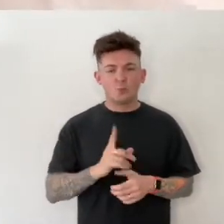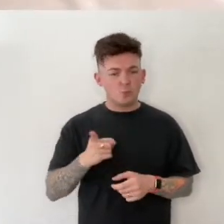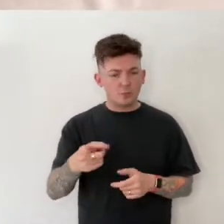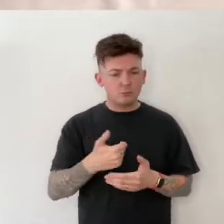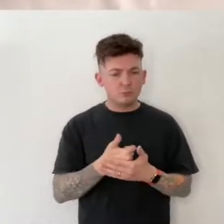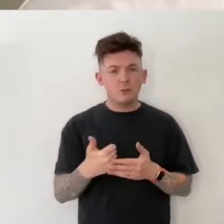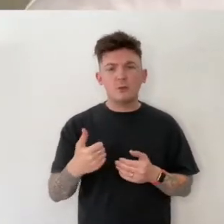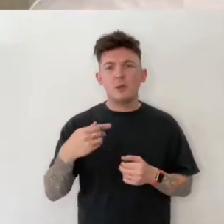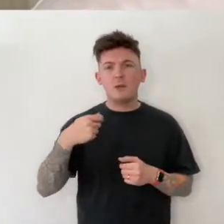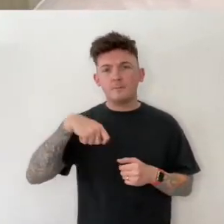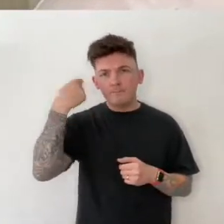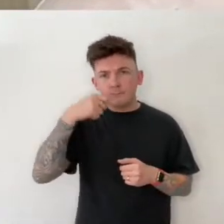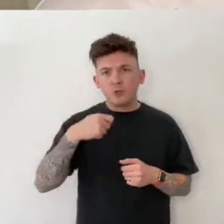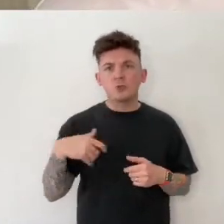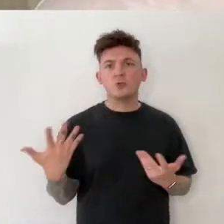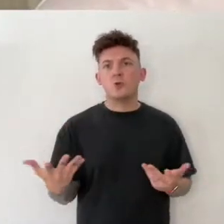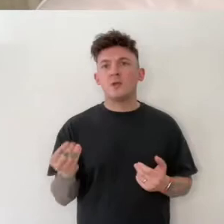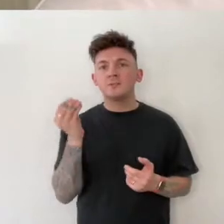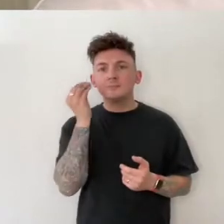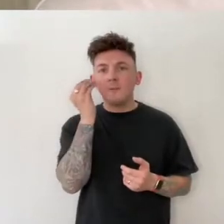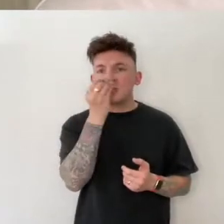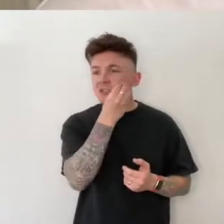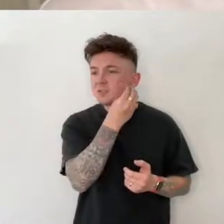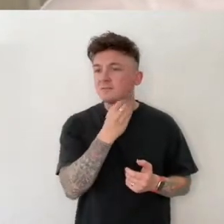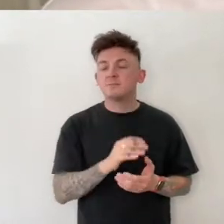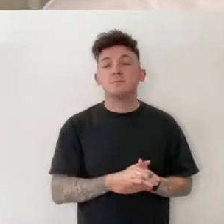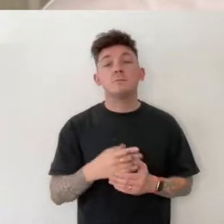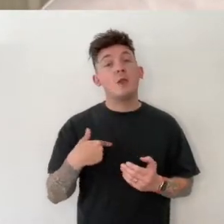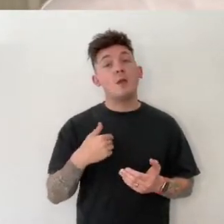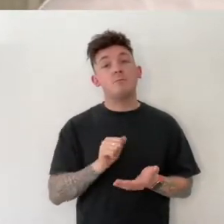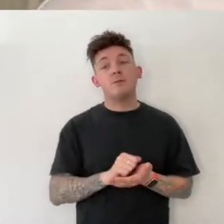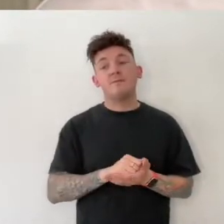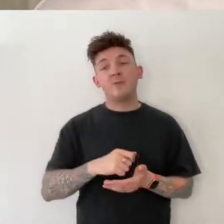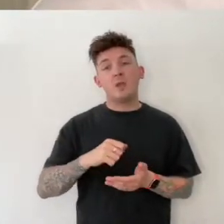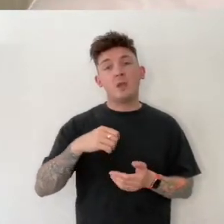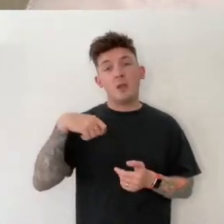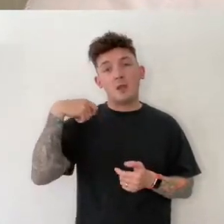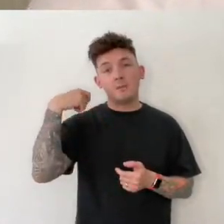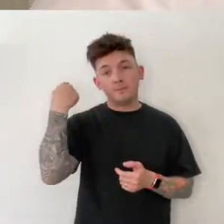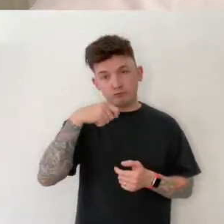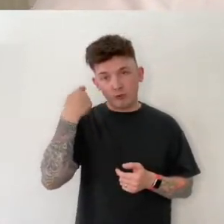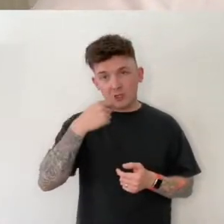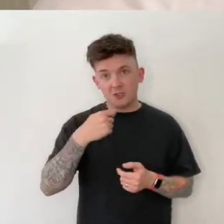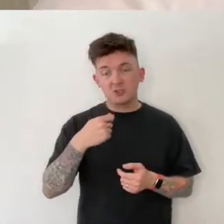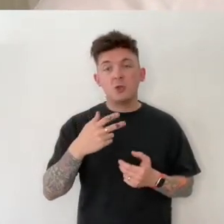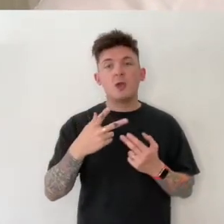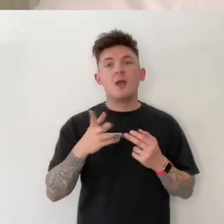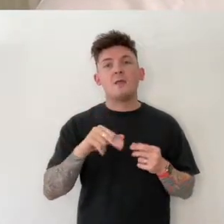both? I do my foundation here using a brush and then i blend with a sponge afterwards.